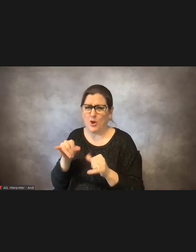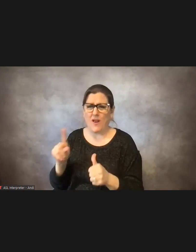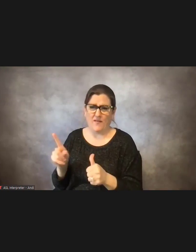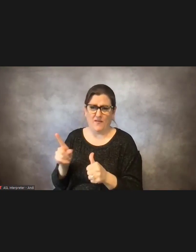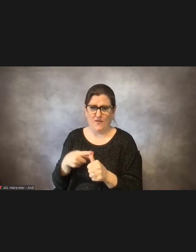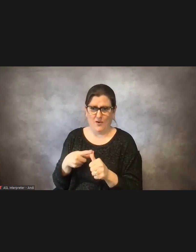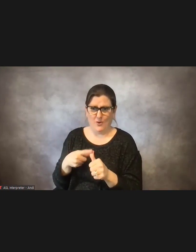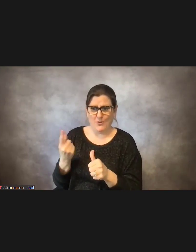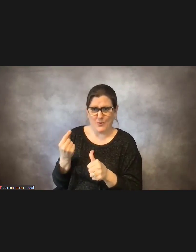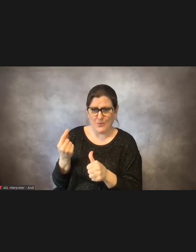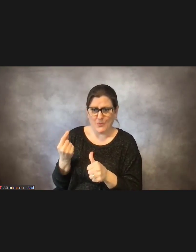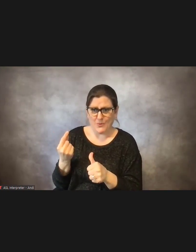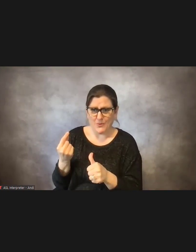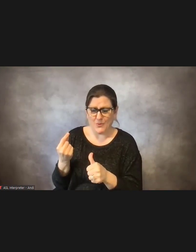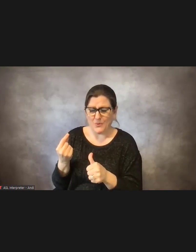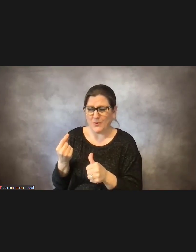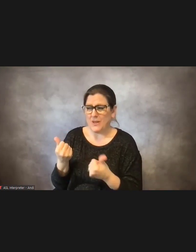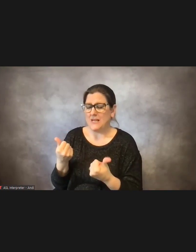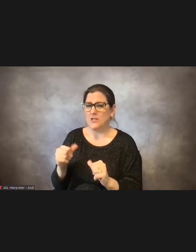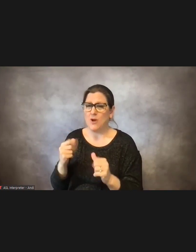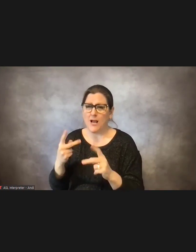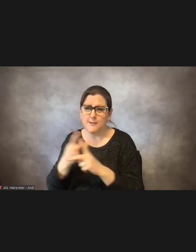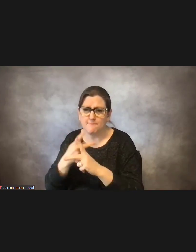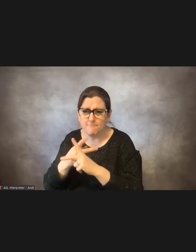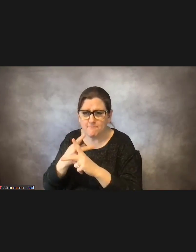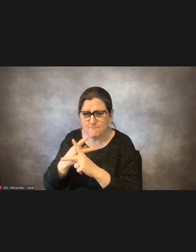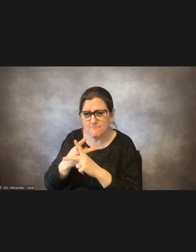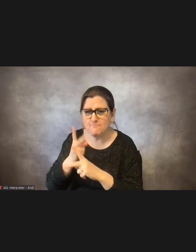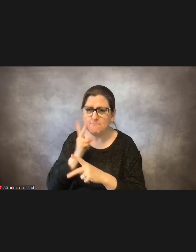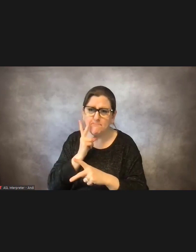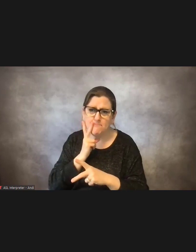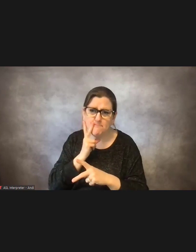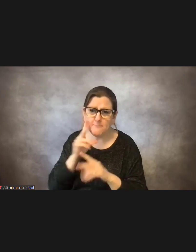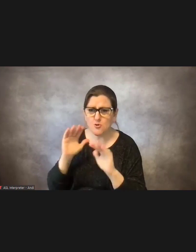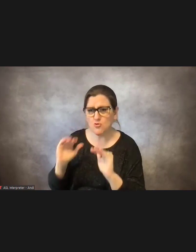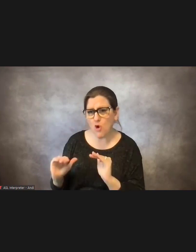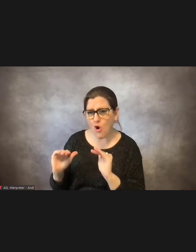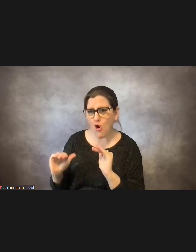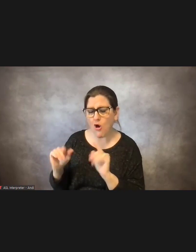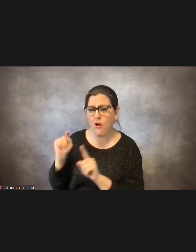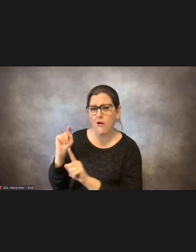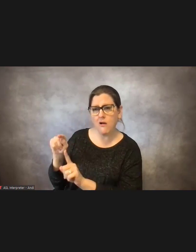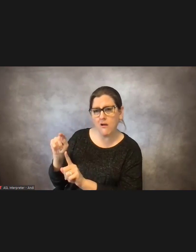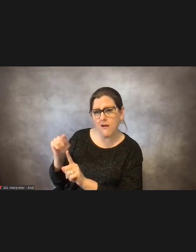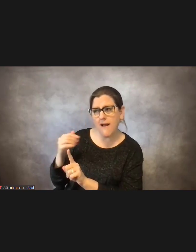That first step in trying to determine whether a child has